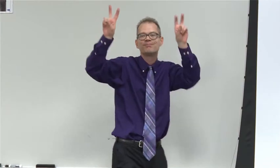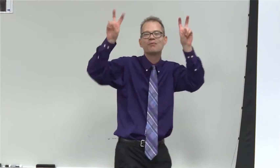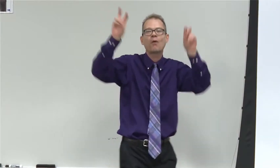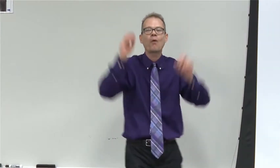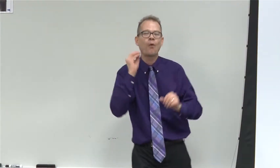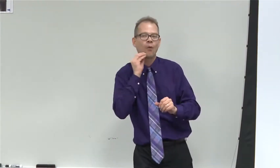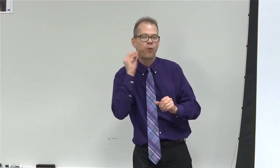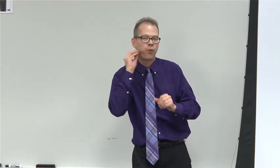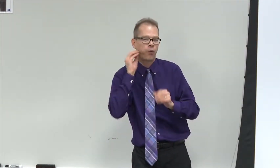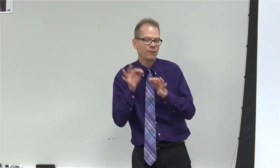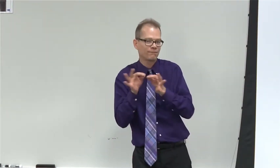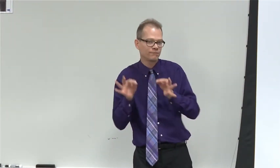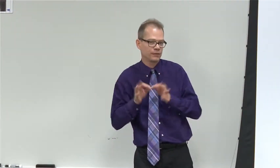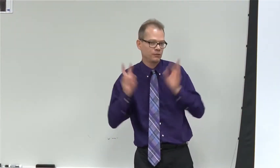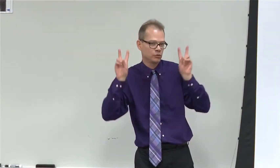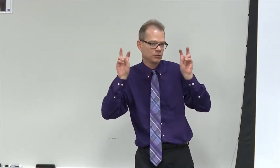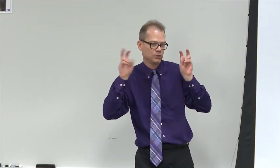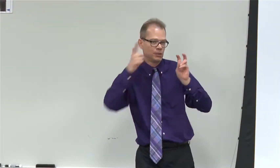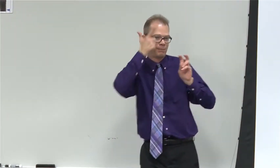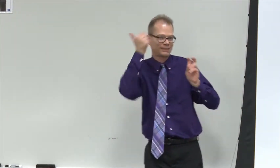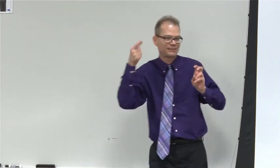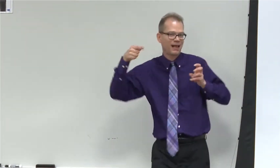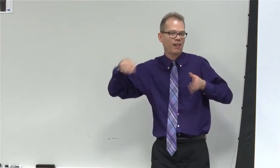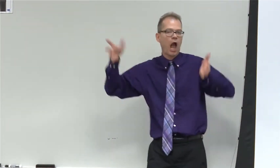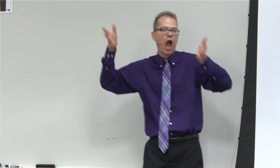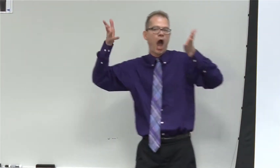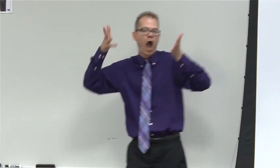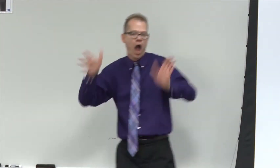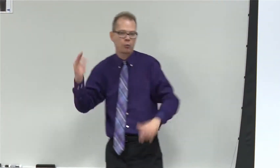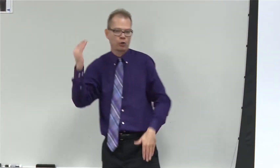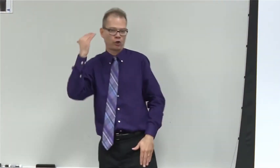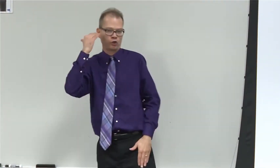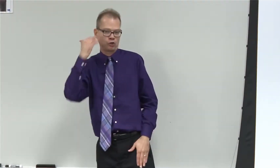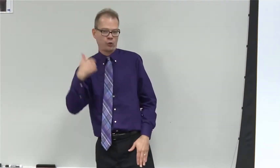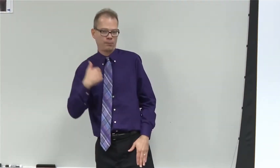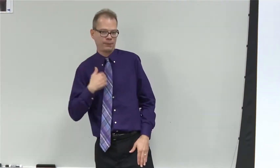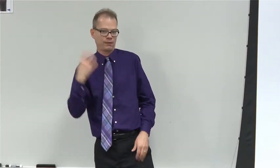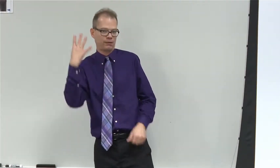So it was kind of like a home-field advantage because they already knew me